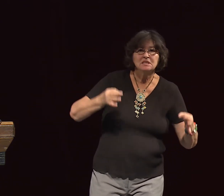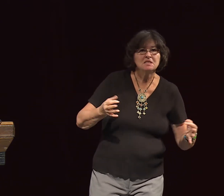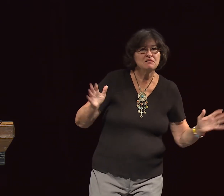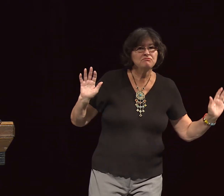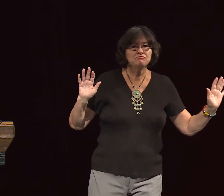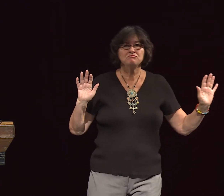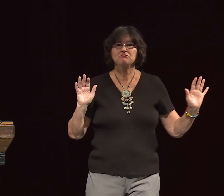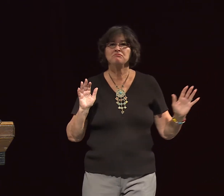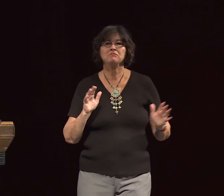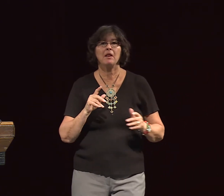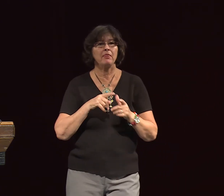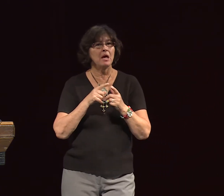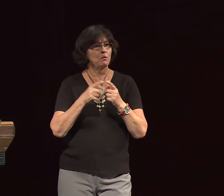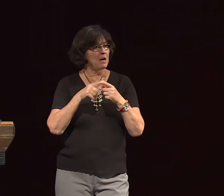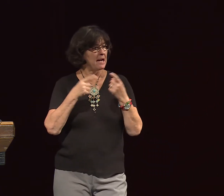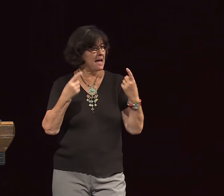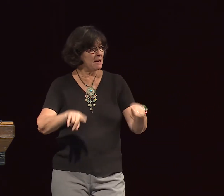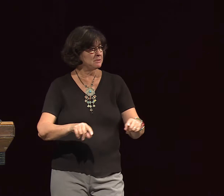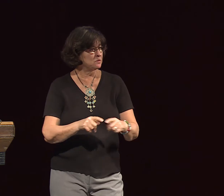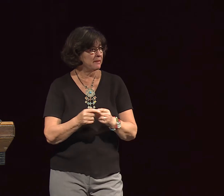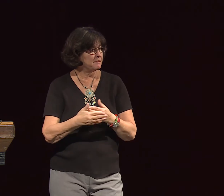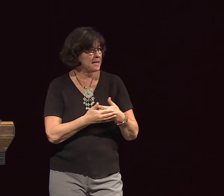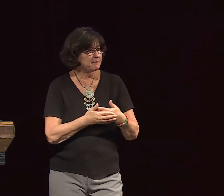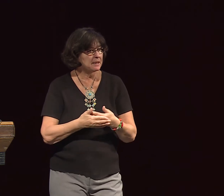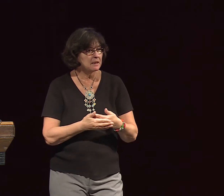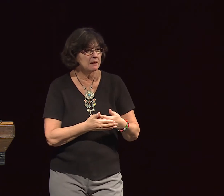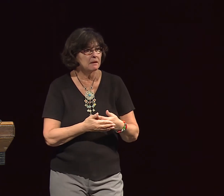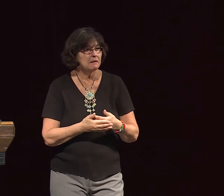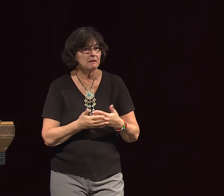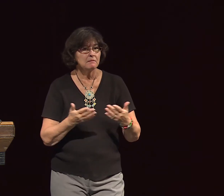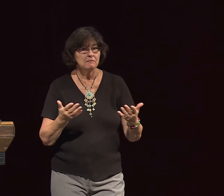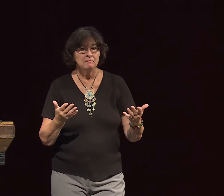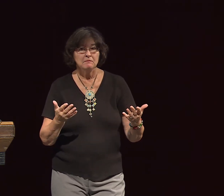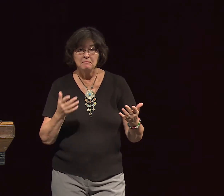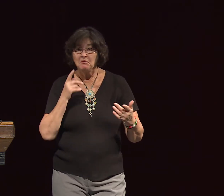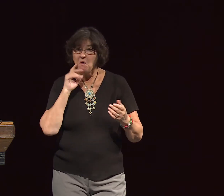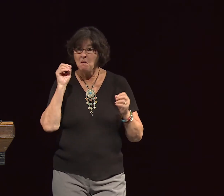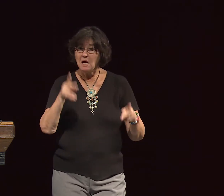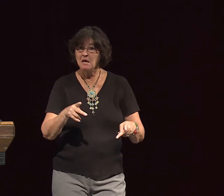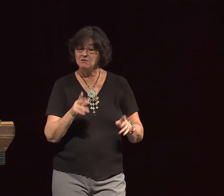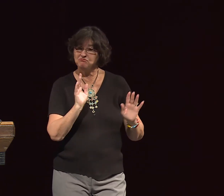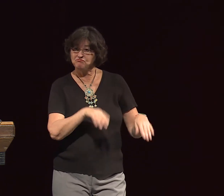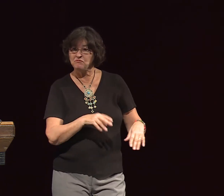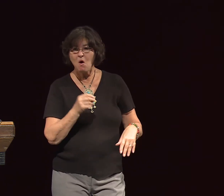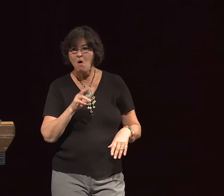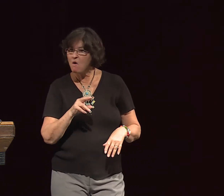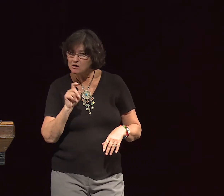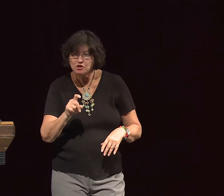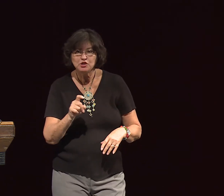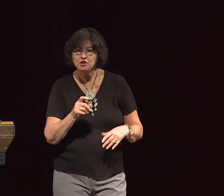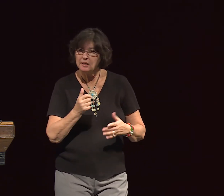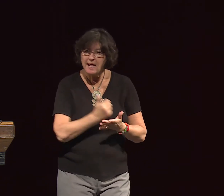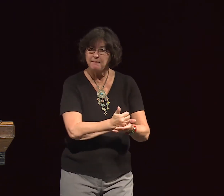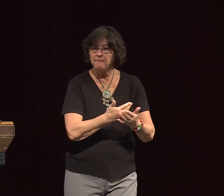and just leave it up to the natural process of things? Well, then what would happen to the infant?